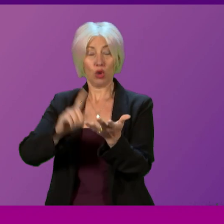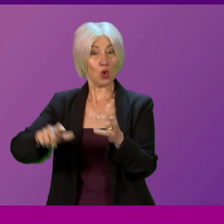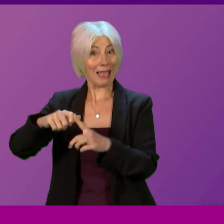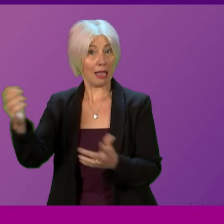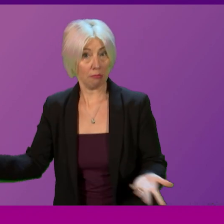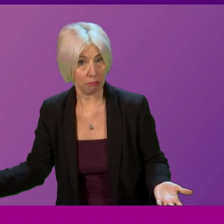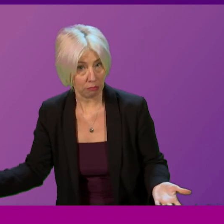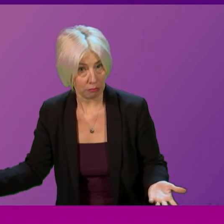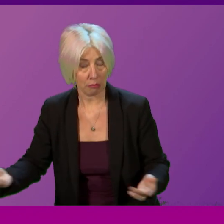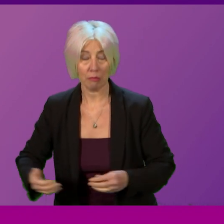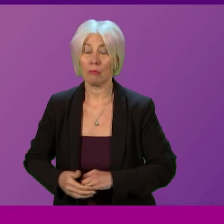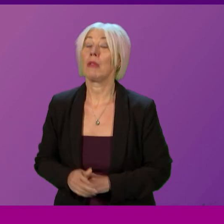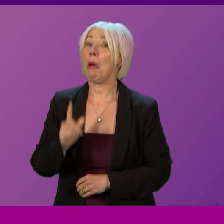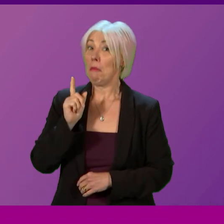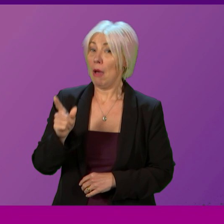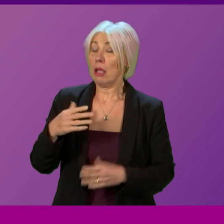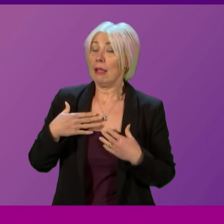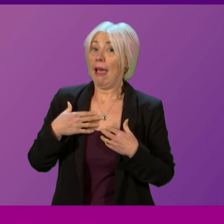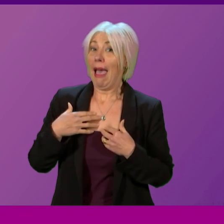As the Cabinet Secretary for Health and Social Care passes the First Minister some notes,